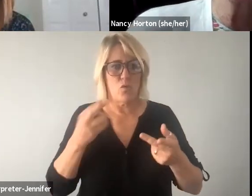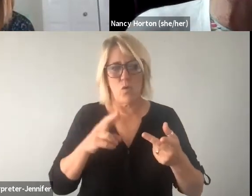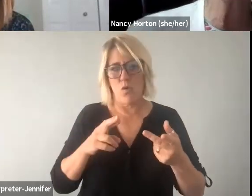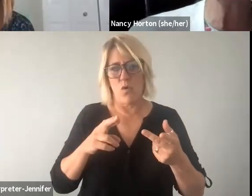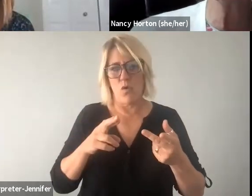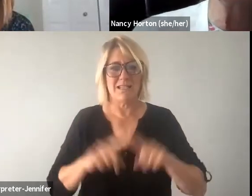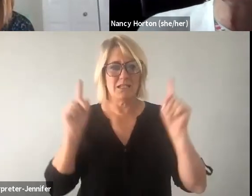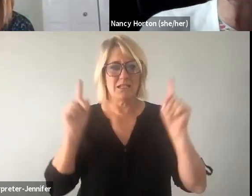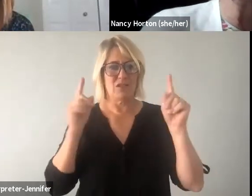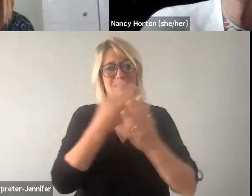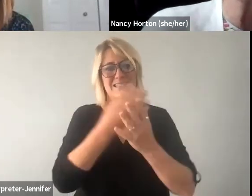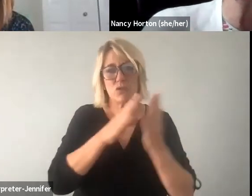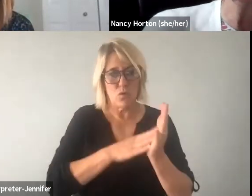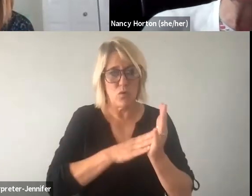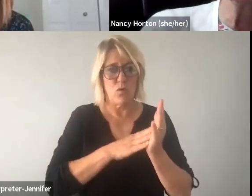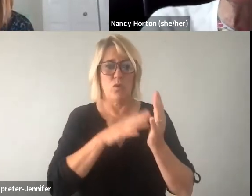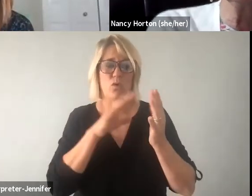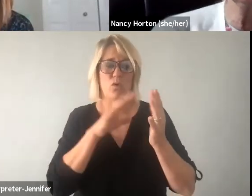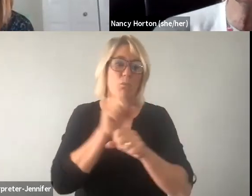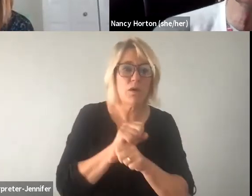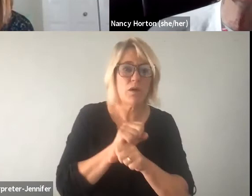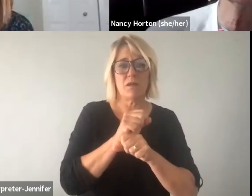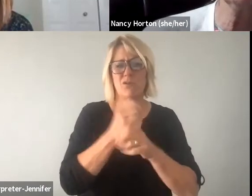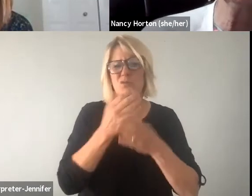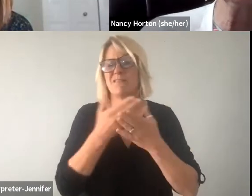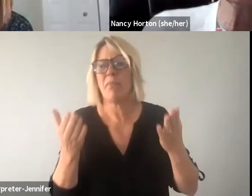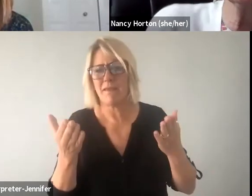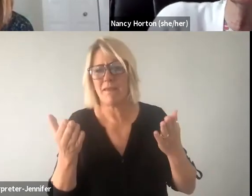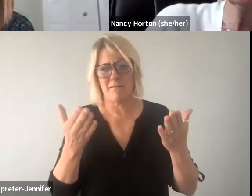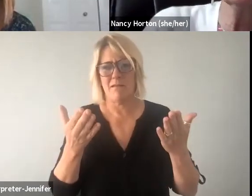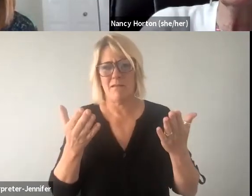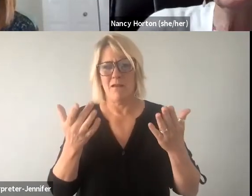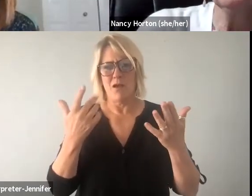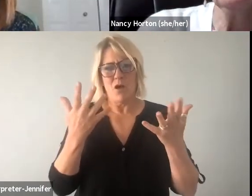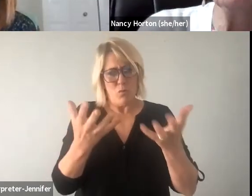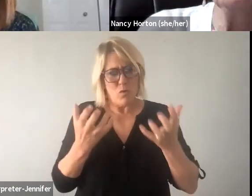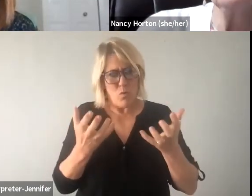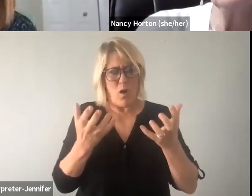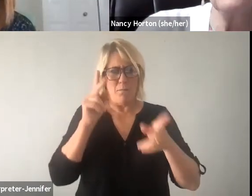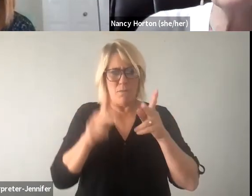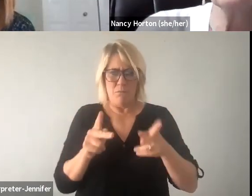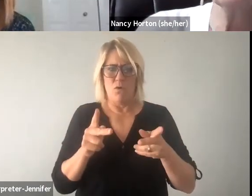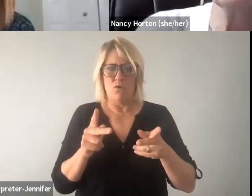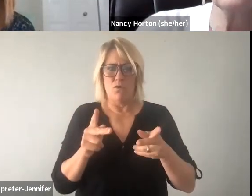mask. Are we going to be able to do something with different location or a